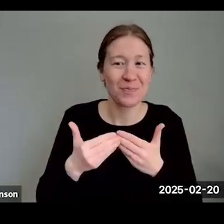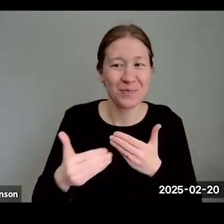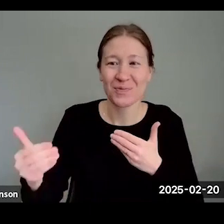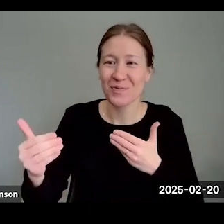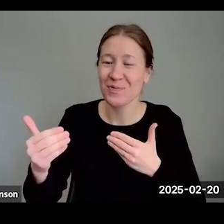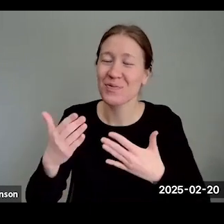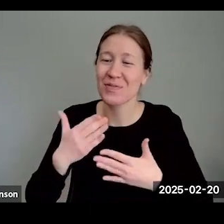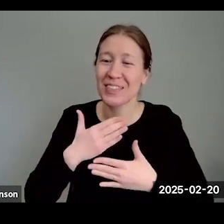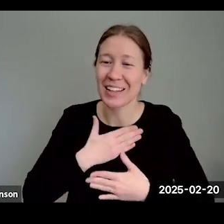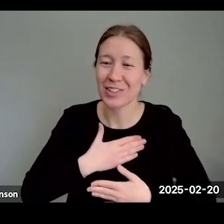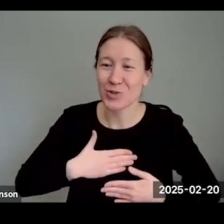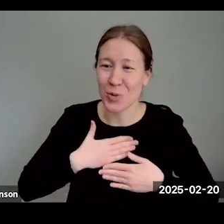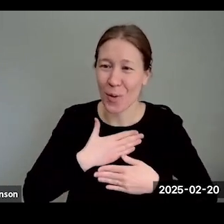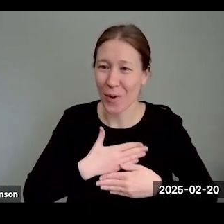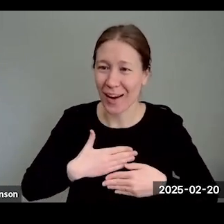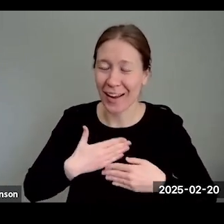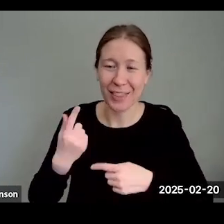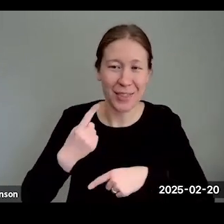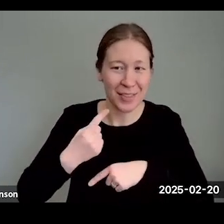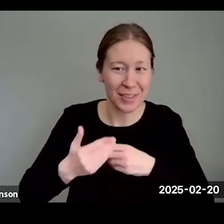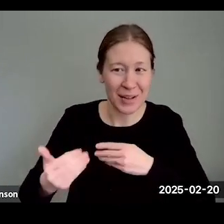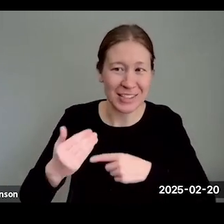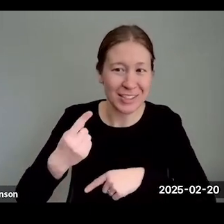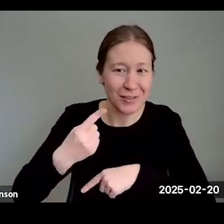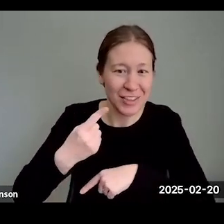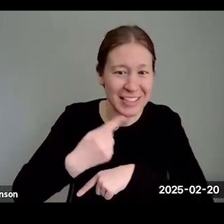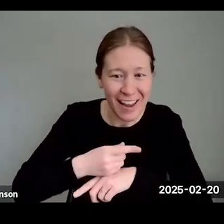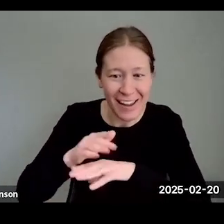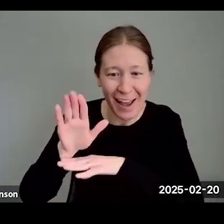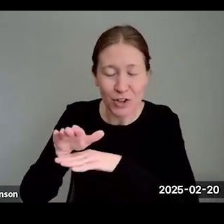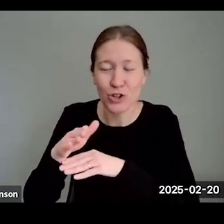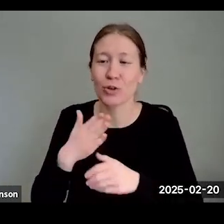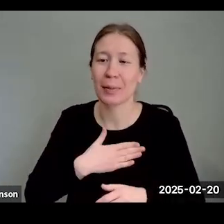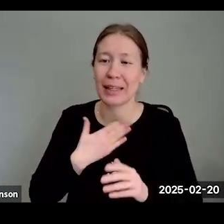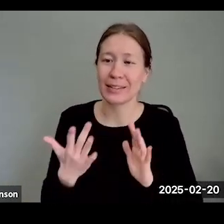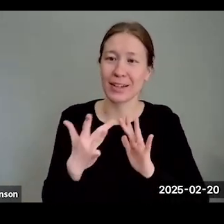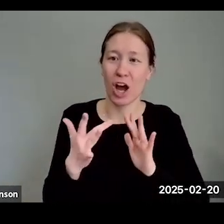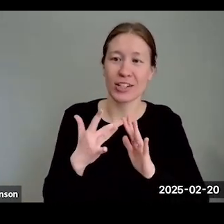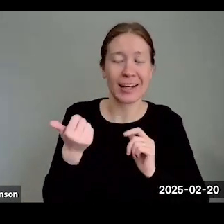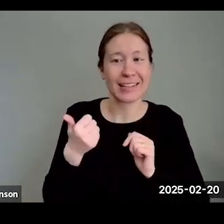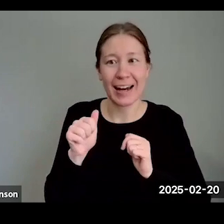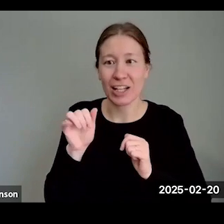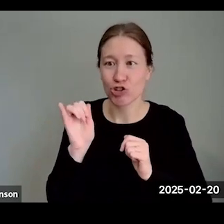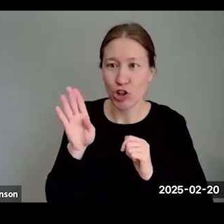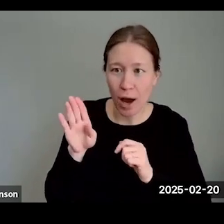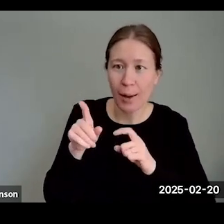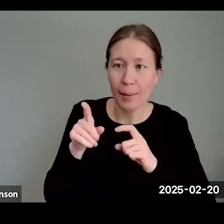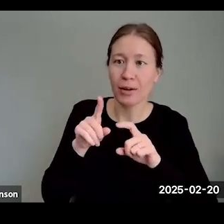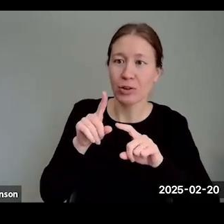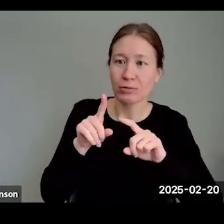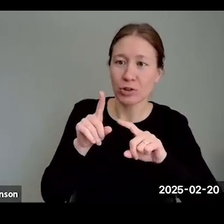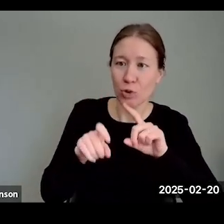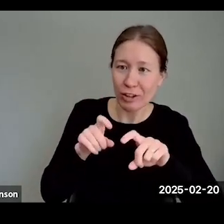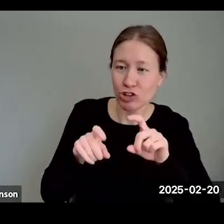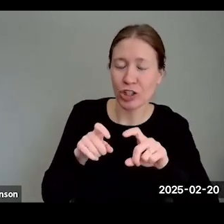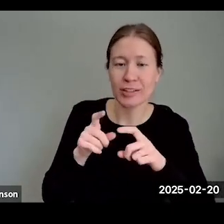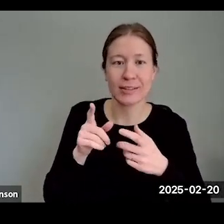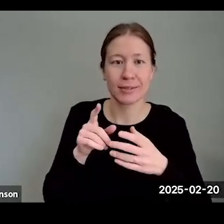But please contact us if you have any questions about job descriptions, disability, accessibility or inclusion.